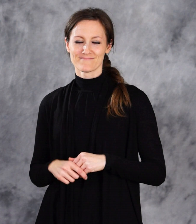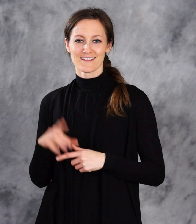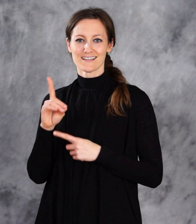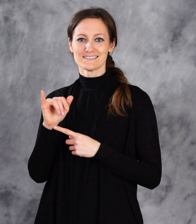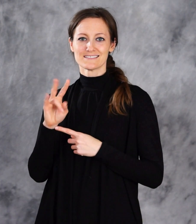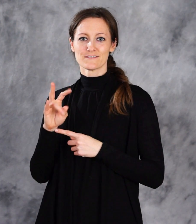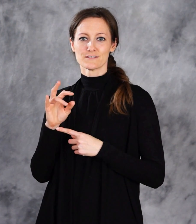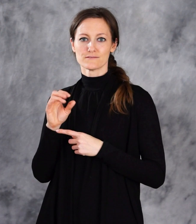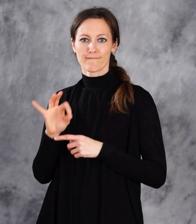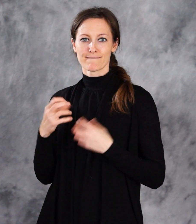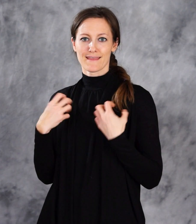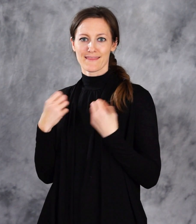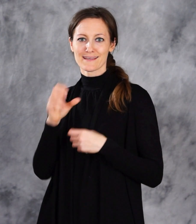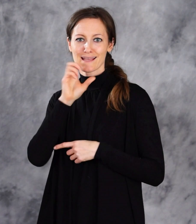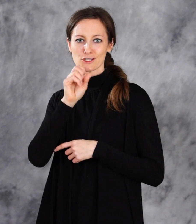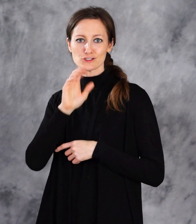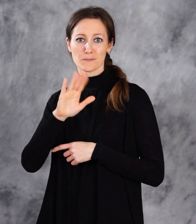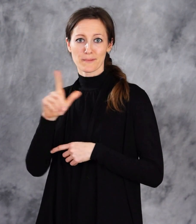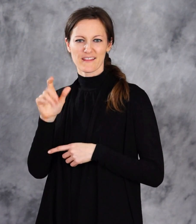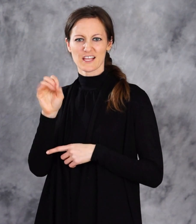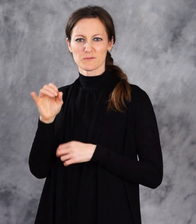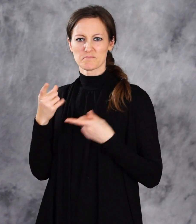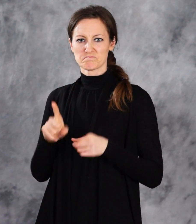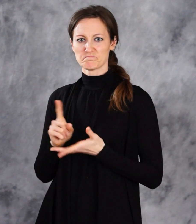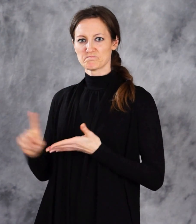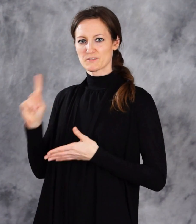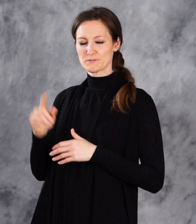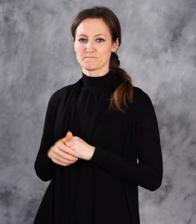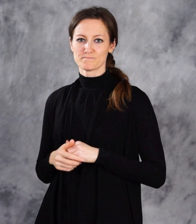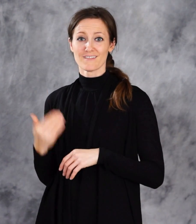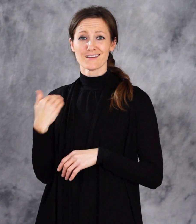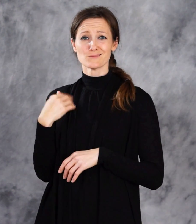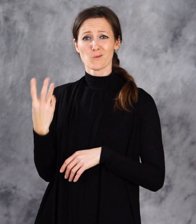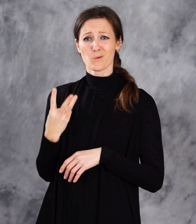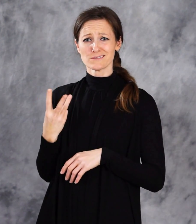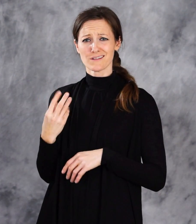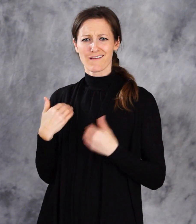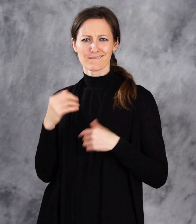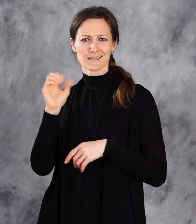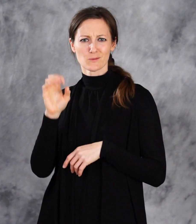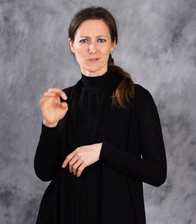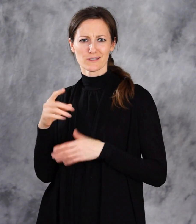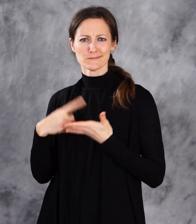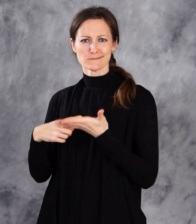Division of Healthy Aging bill hearing last week On Wednesday there was a hearing